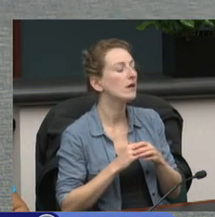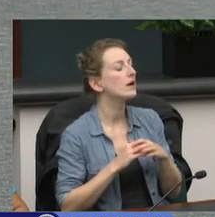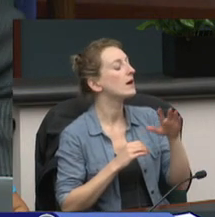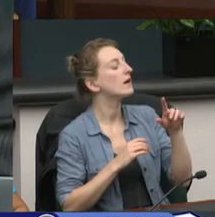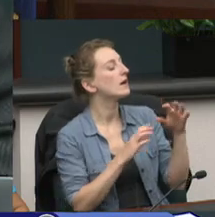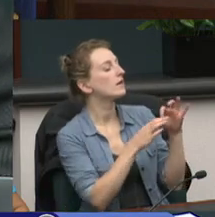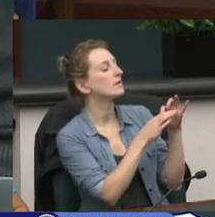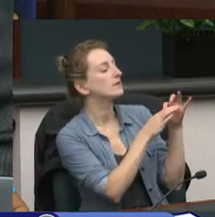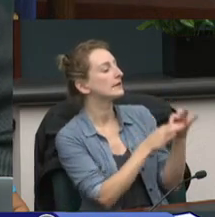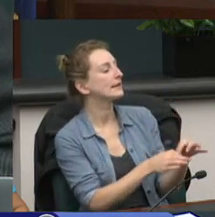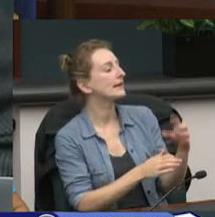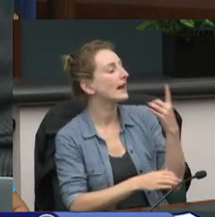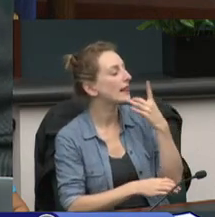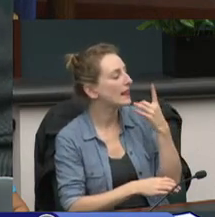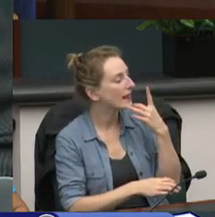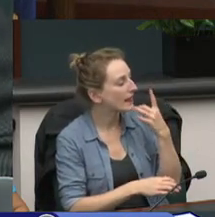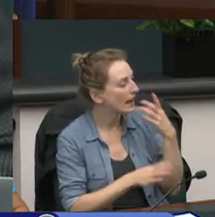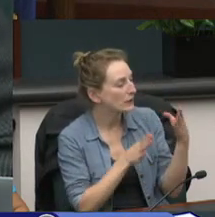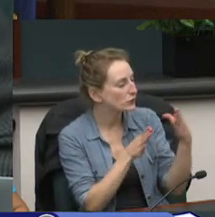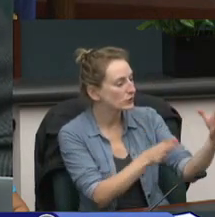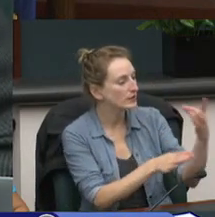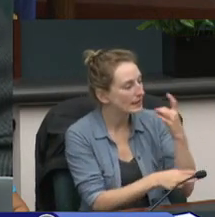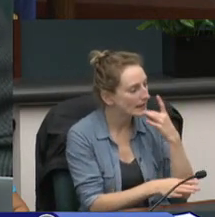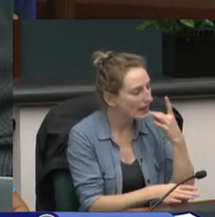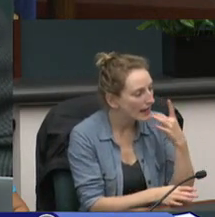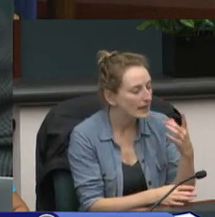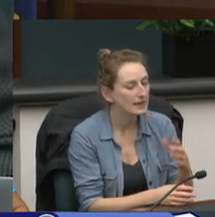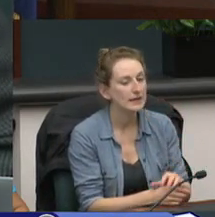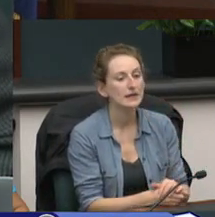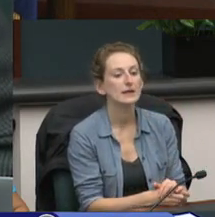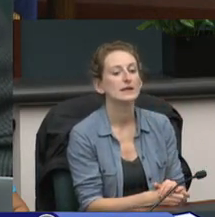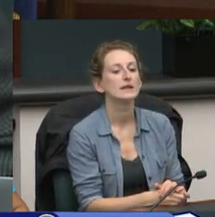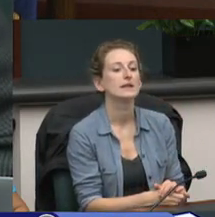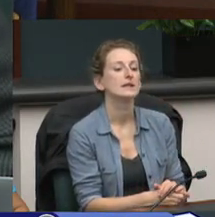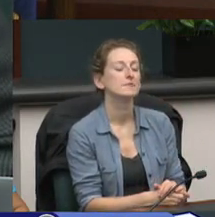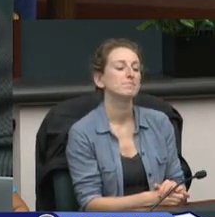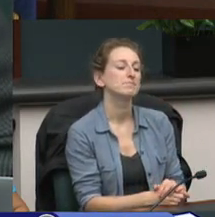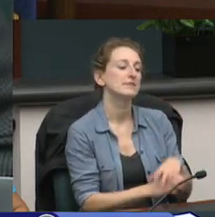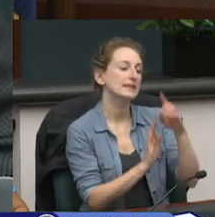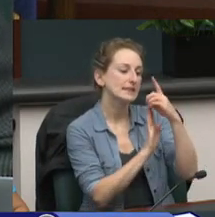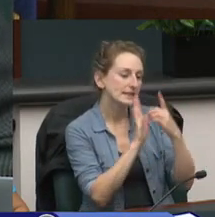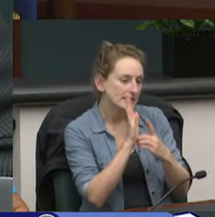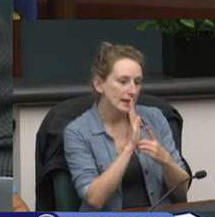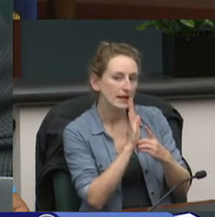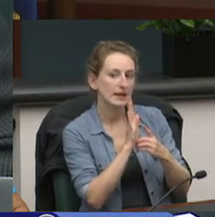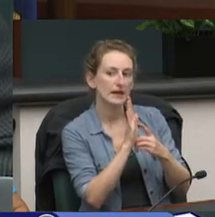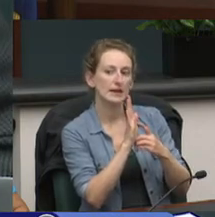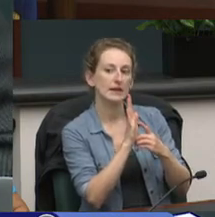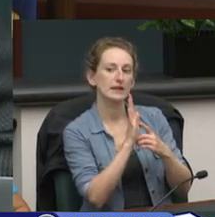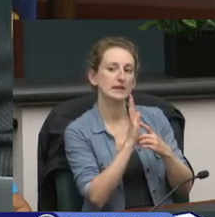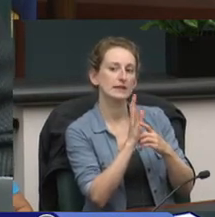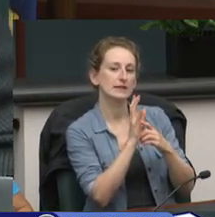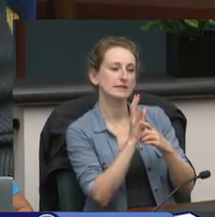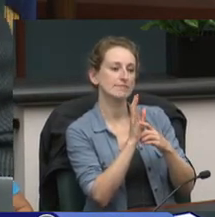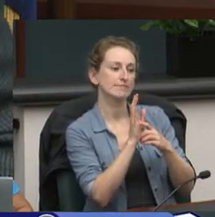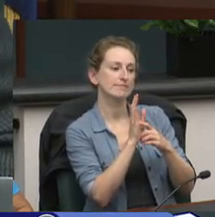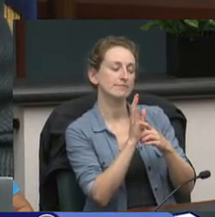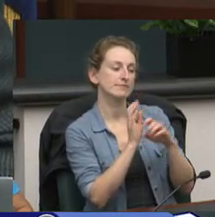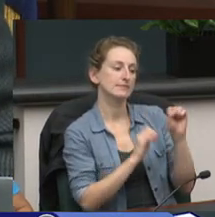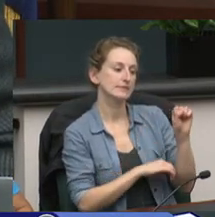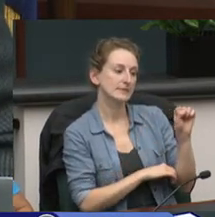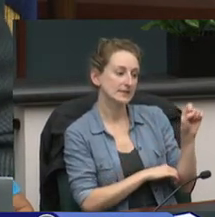fixture styles and and various requirements but anything pertaining to